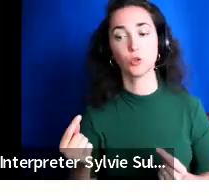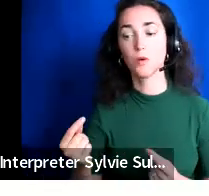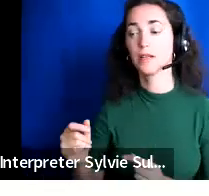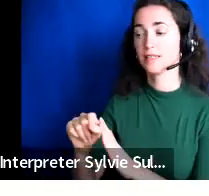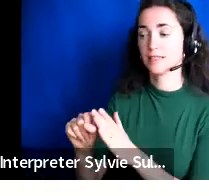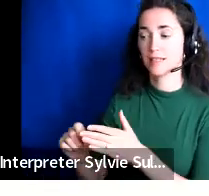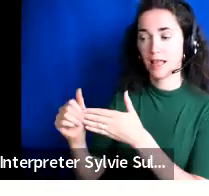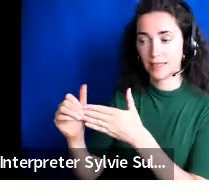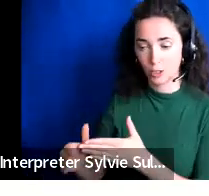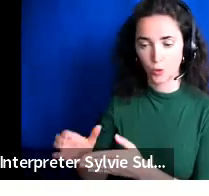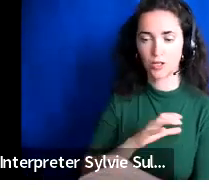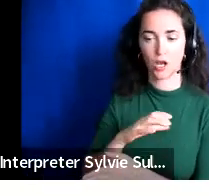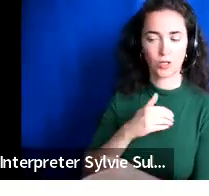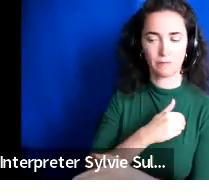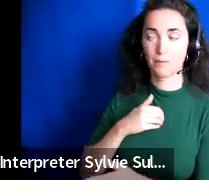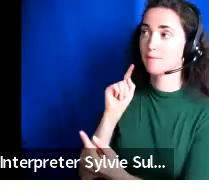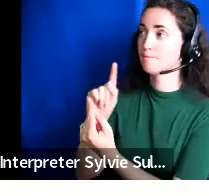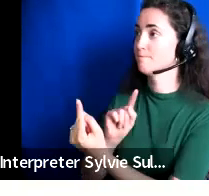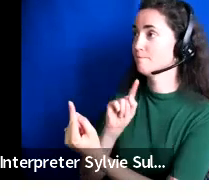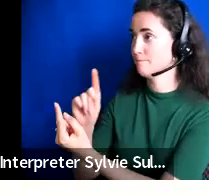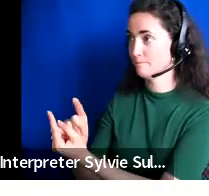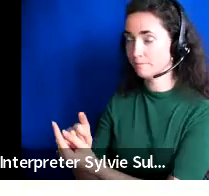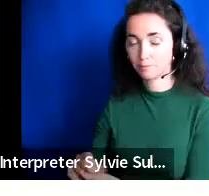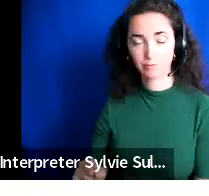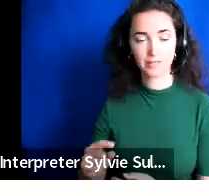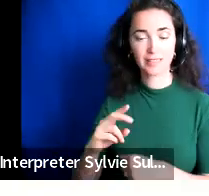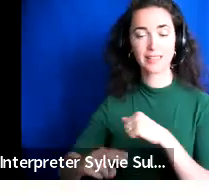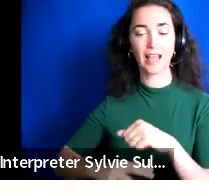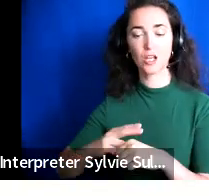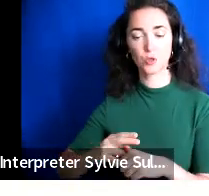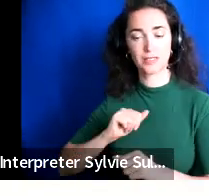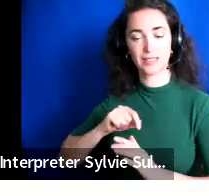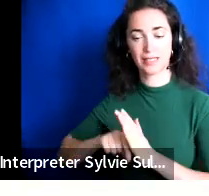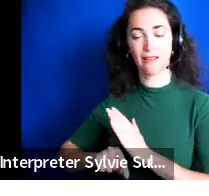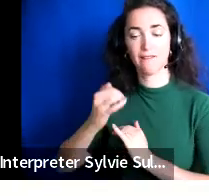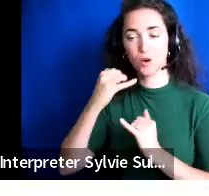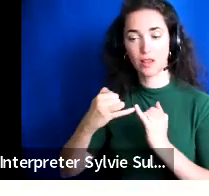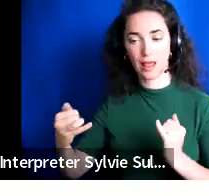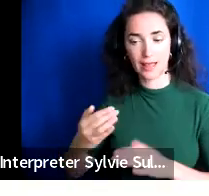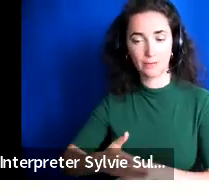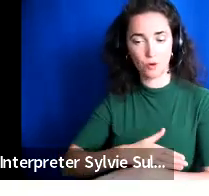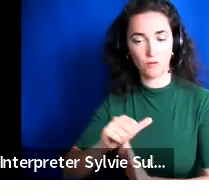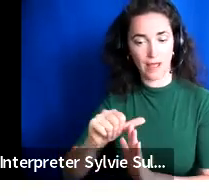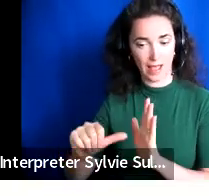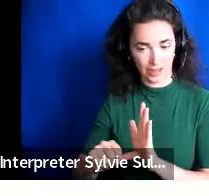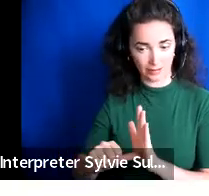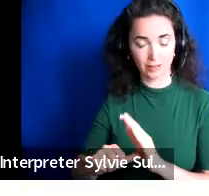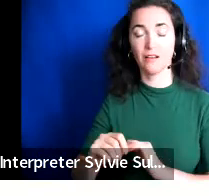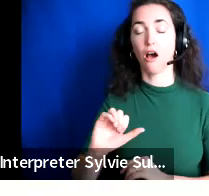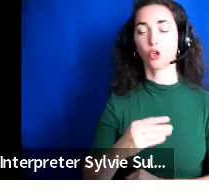So the National Suicide Hotline Improvement Act was signed into law in August of 2,018, and that directed the Us.